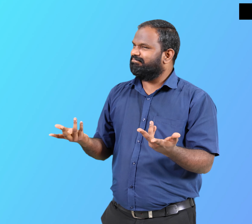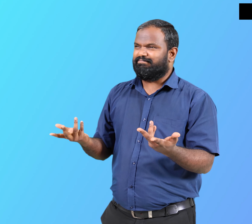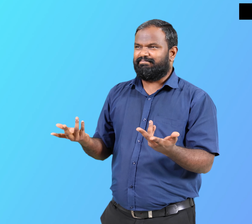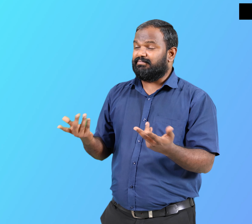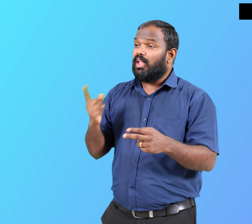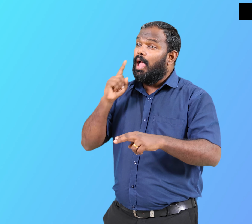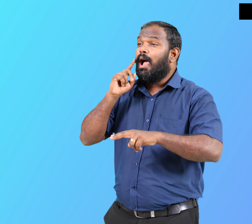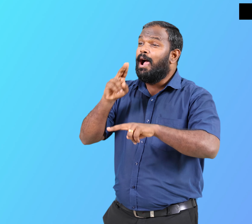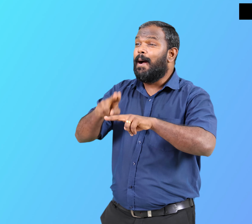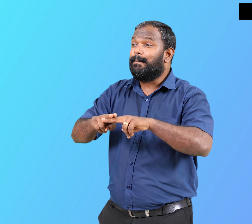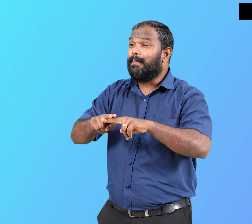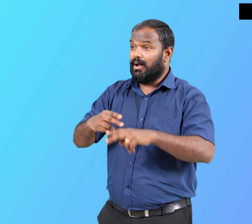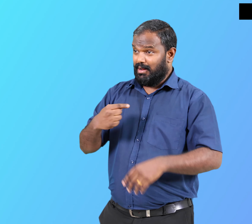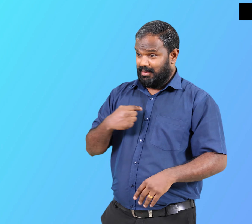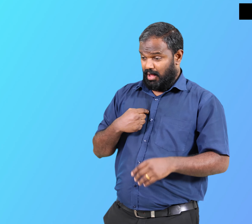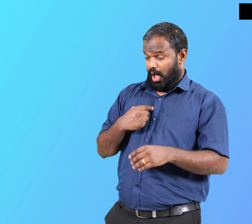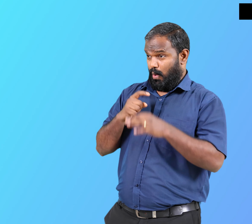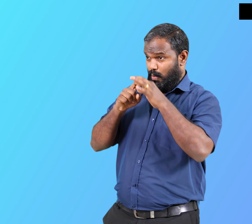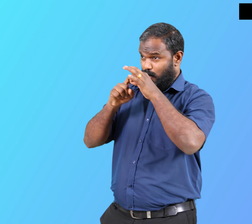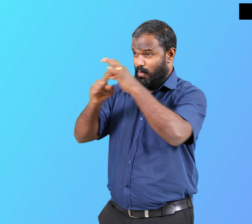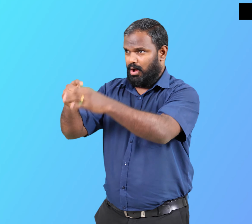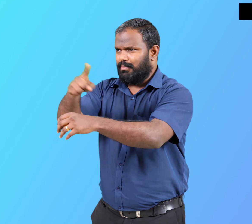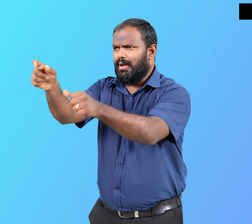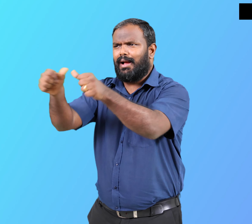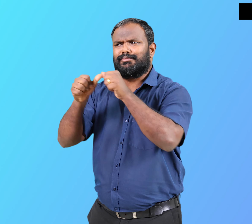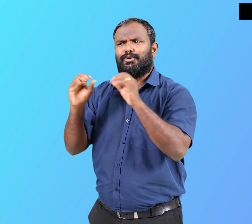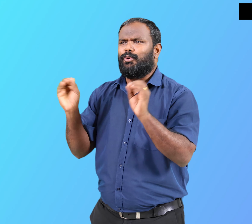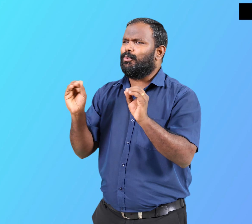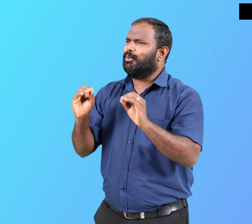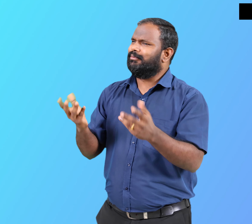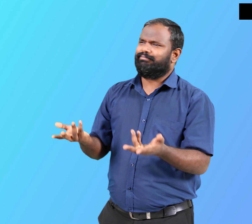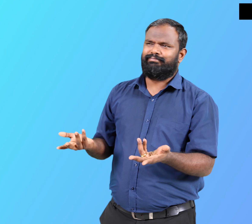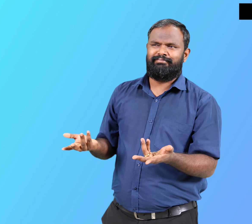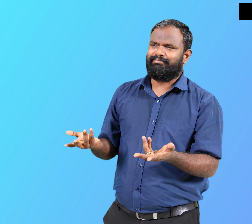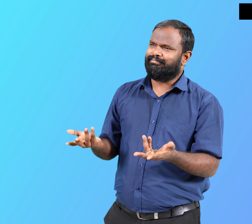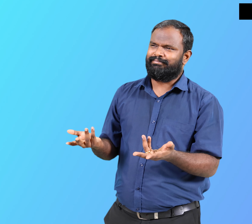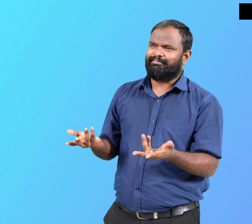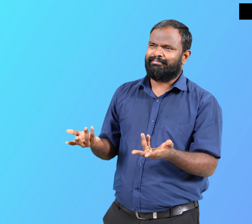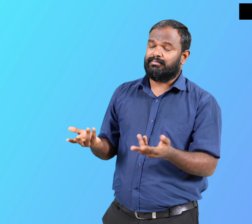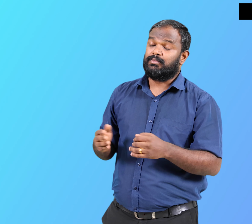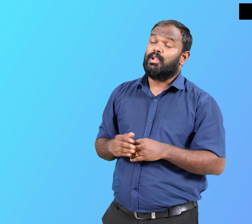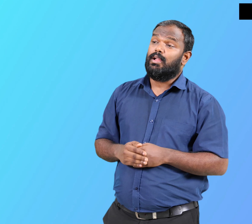And if I ask you, you will not answer.